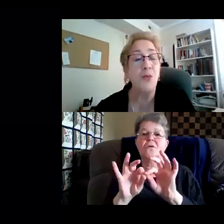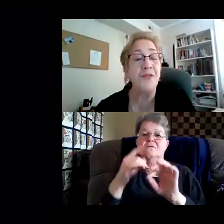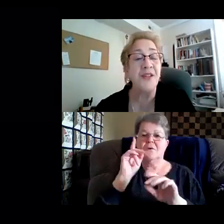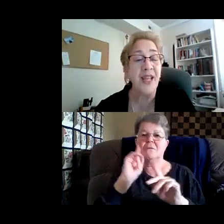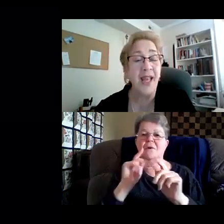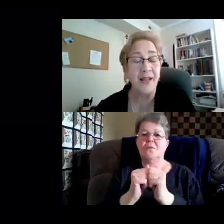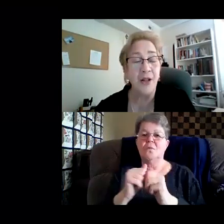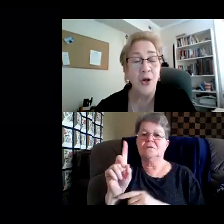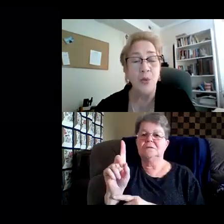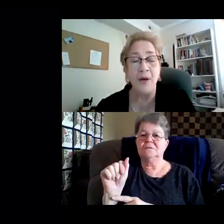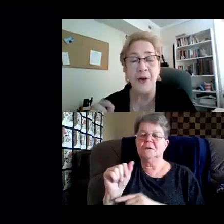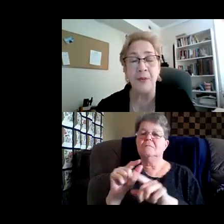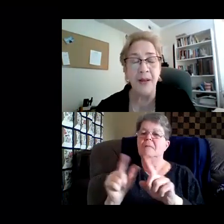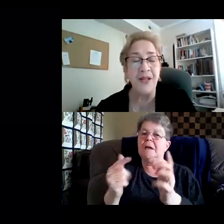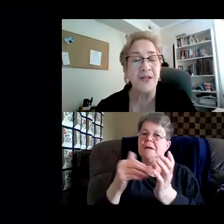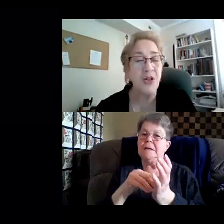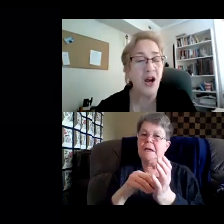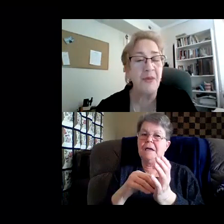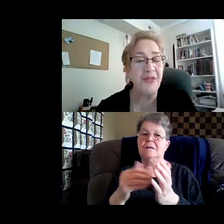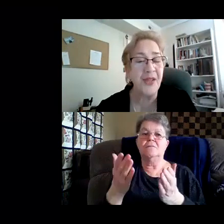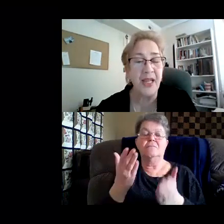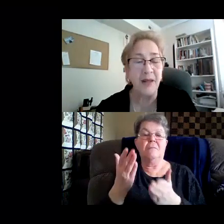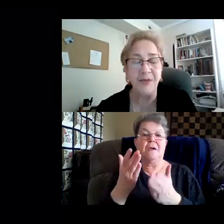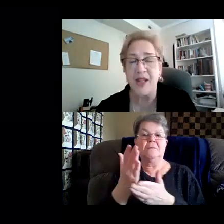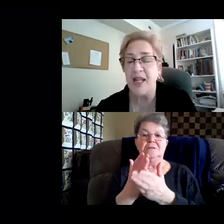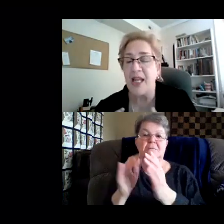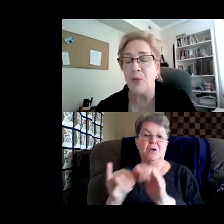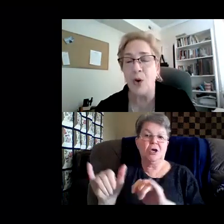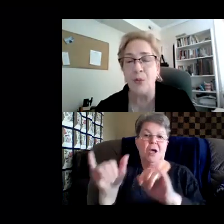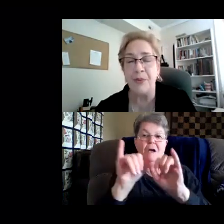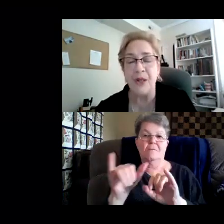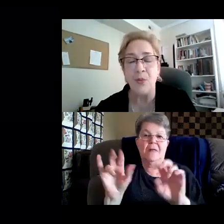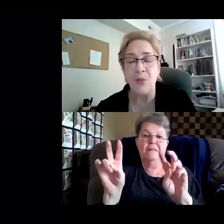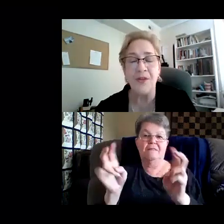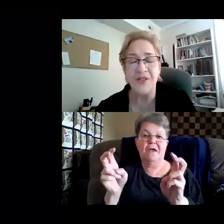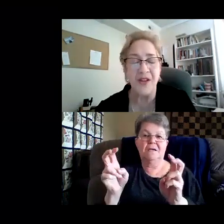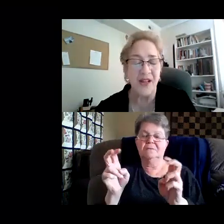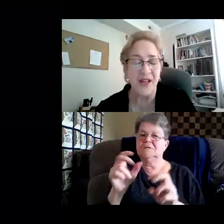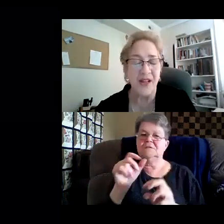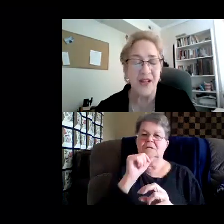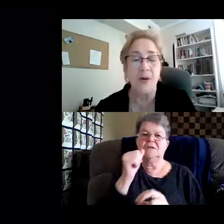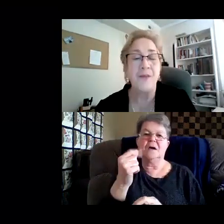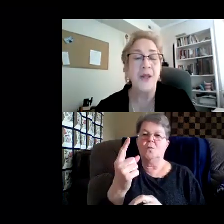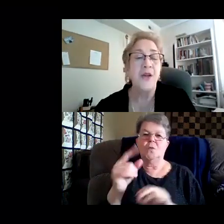but once again, while there may be some common themes, it won't be one size fits all.